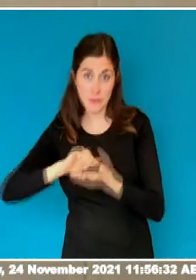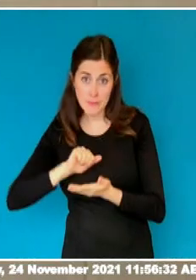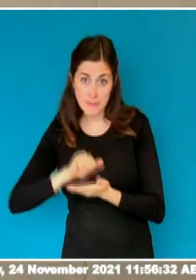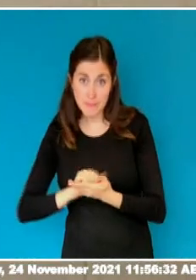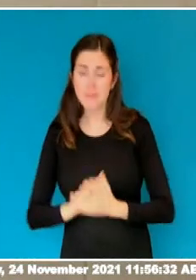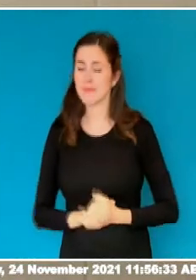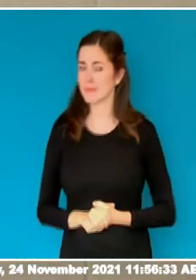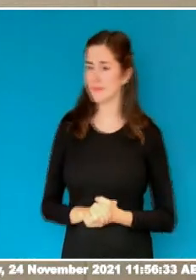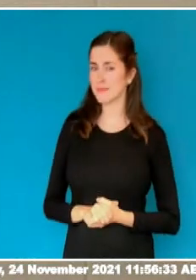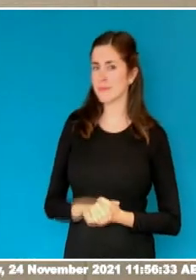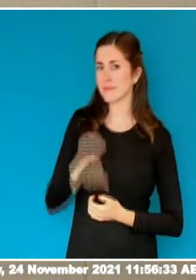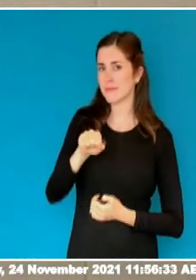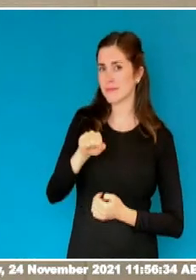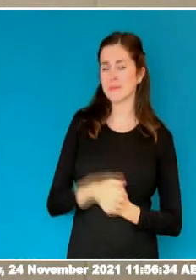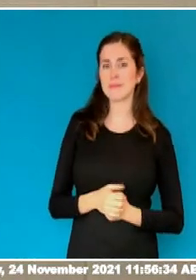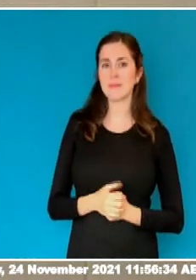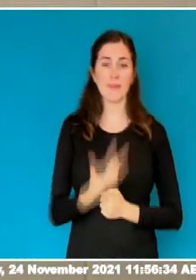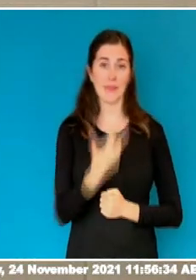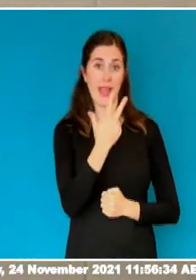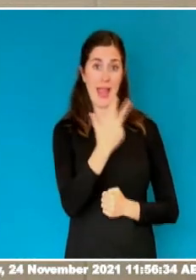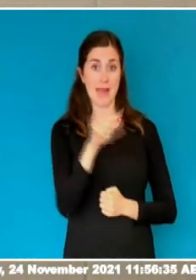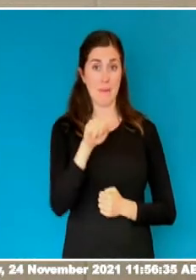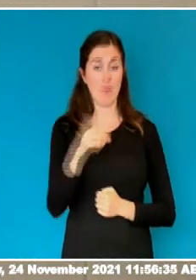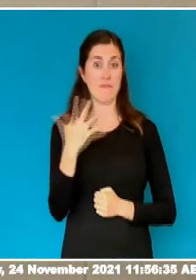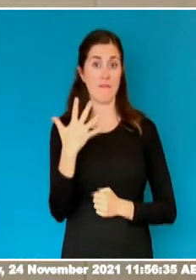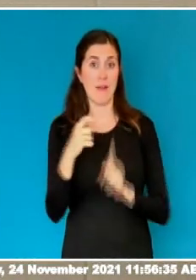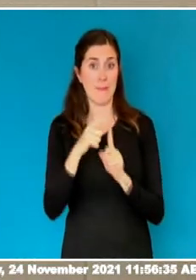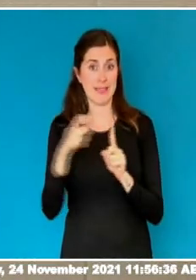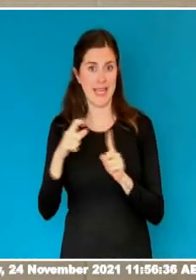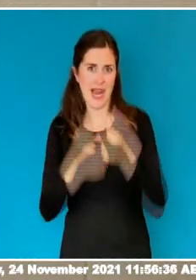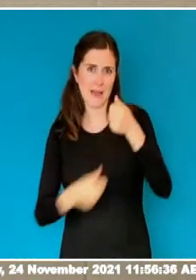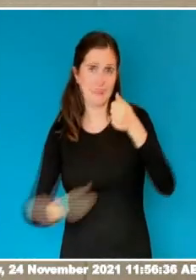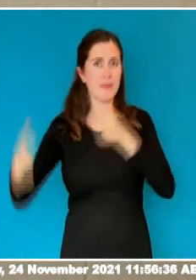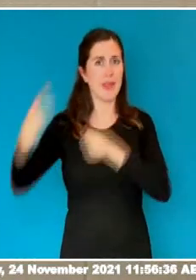And 8.5 per cent at the Senior Executive Service level.